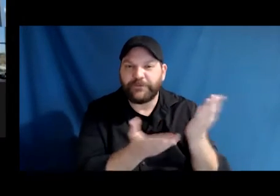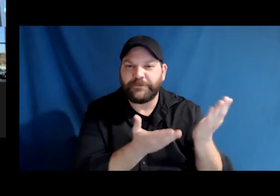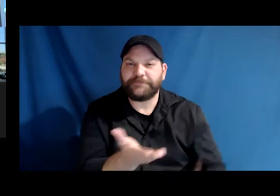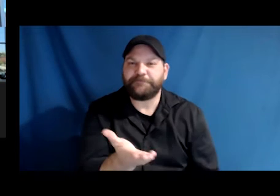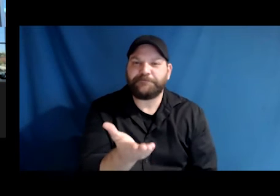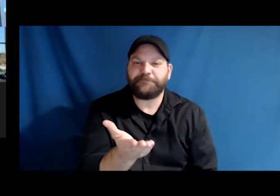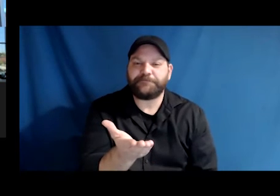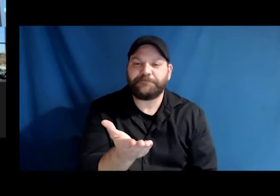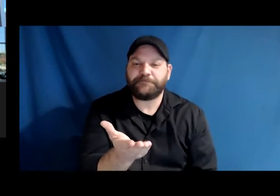for 20 years,